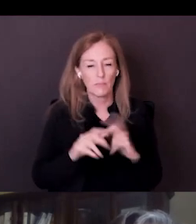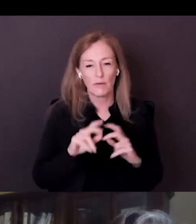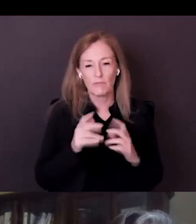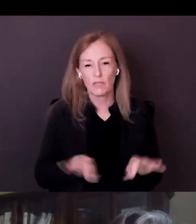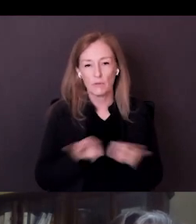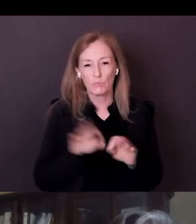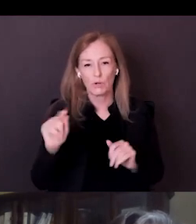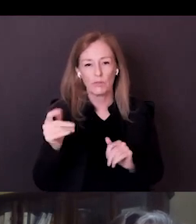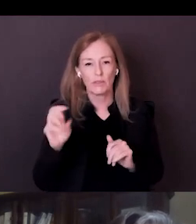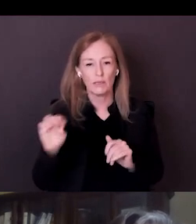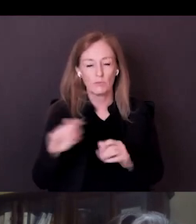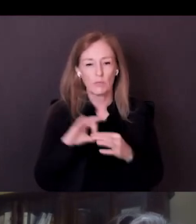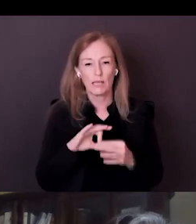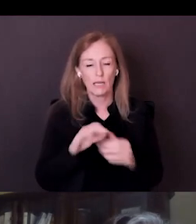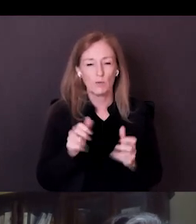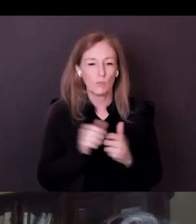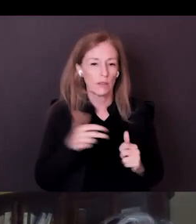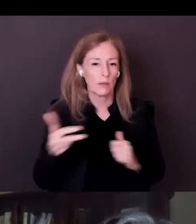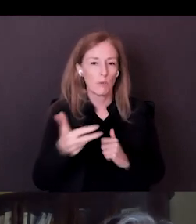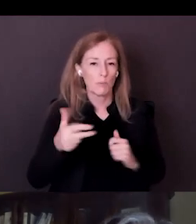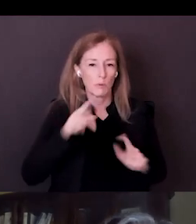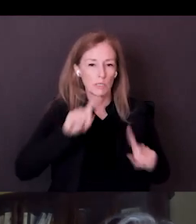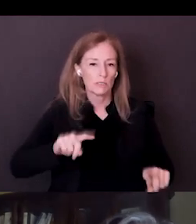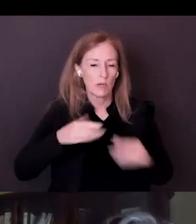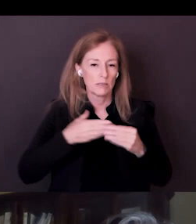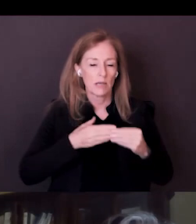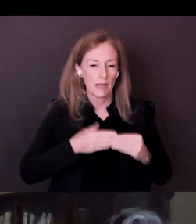WITH THE MOBILE RESPONSE GUIDANCE ISSUED BY CMS.